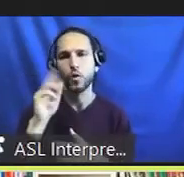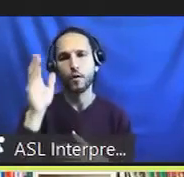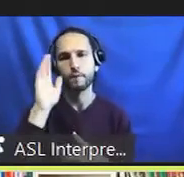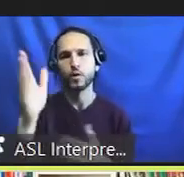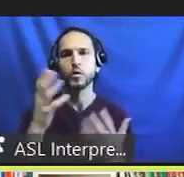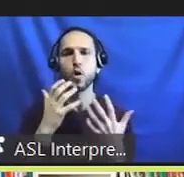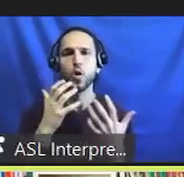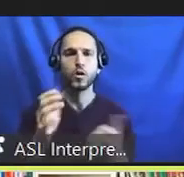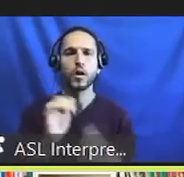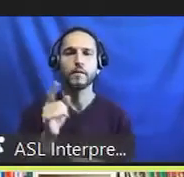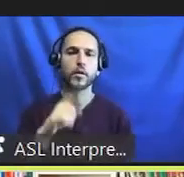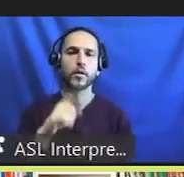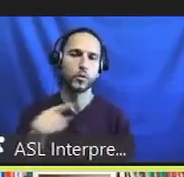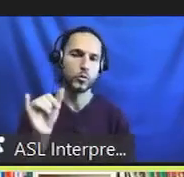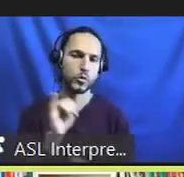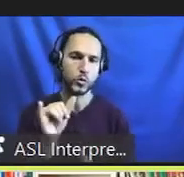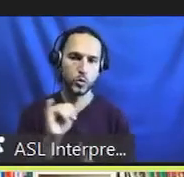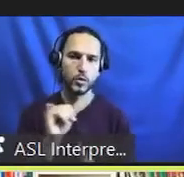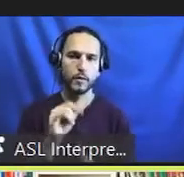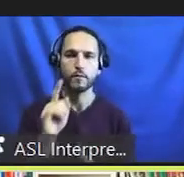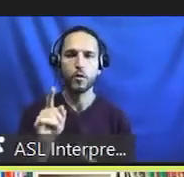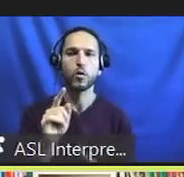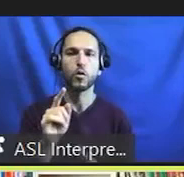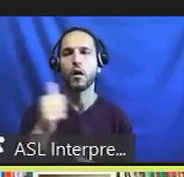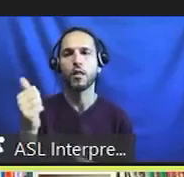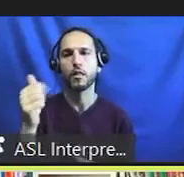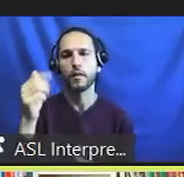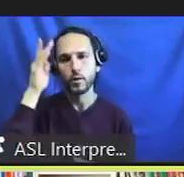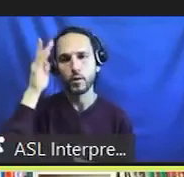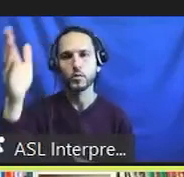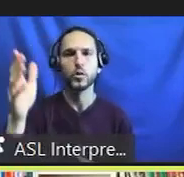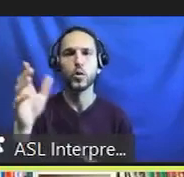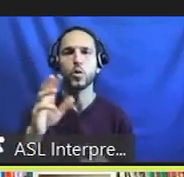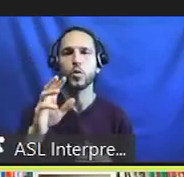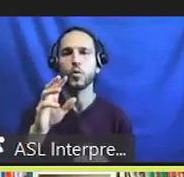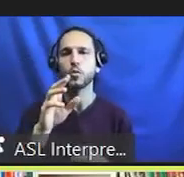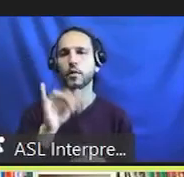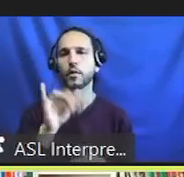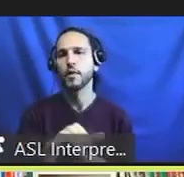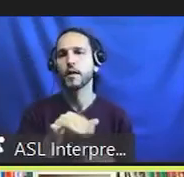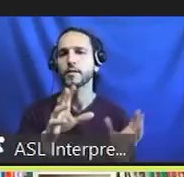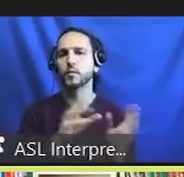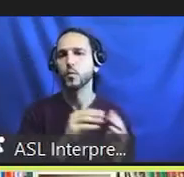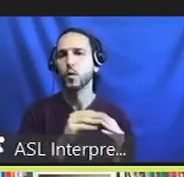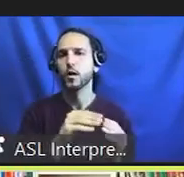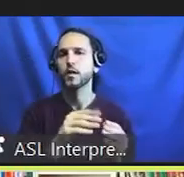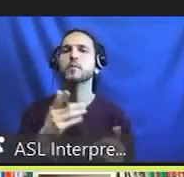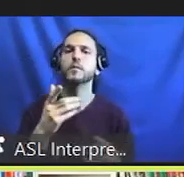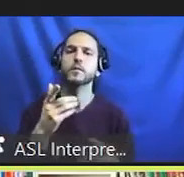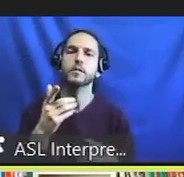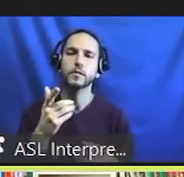and maybe for you in future webinars that you participate in. So please also support us in generating